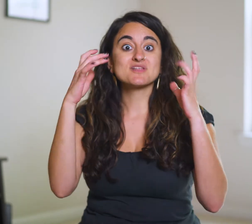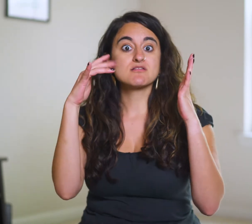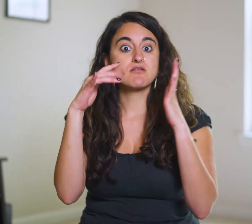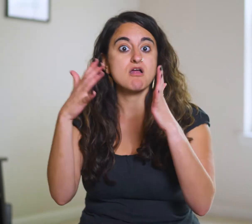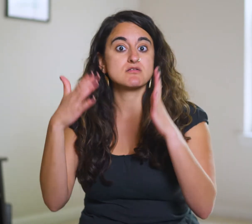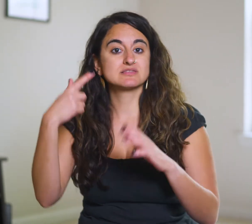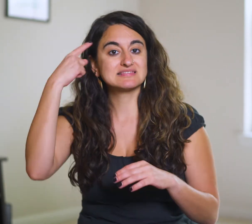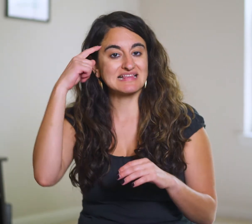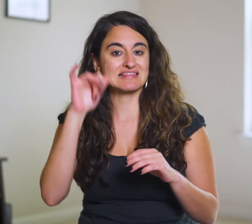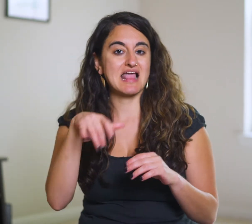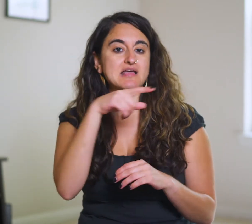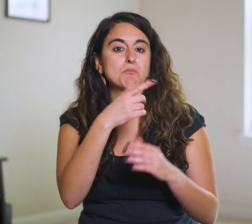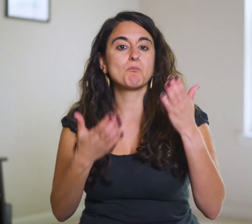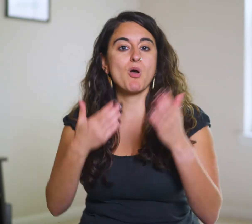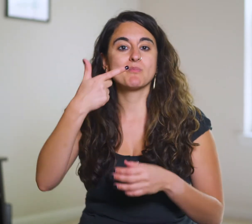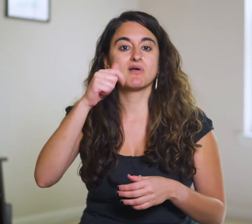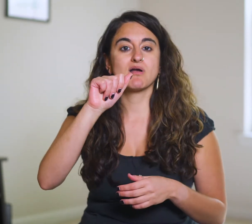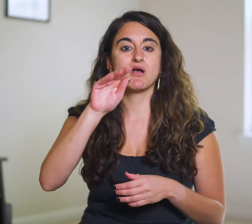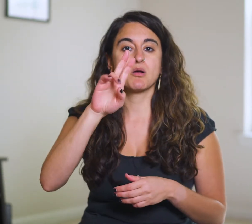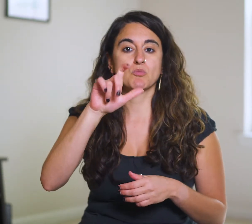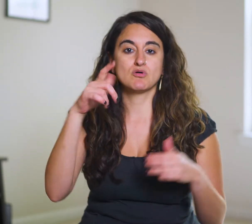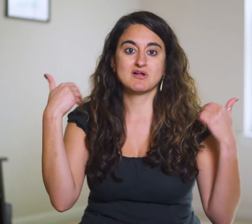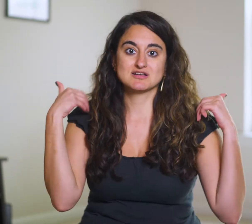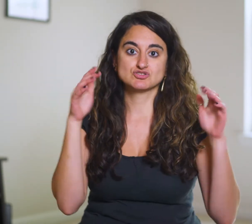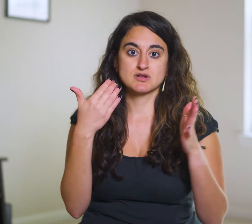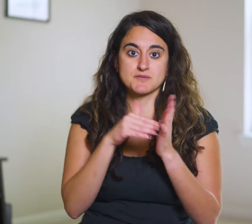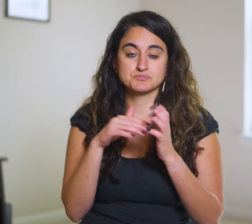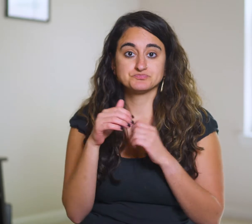Many scholars think this is Gabriel again.